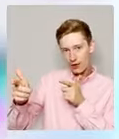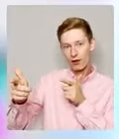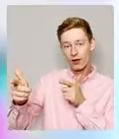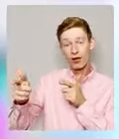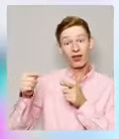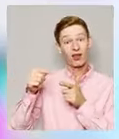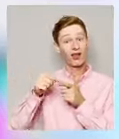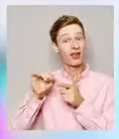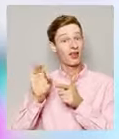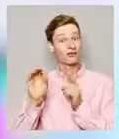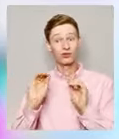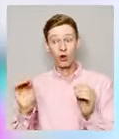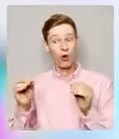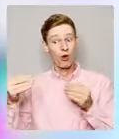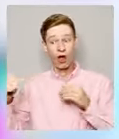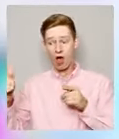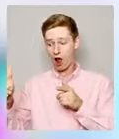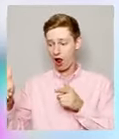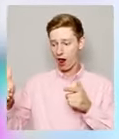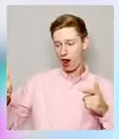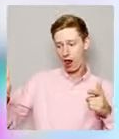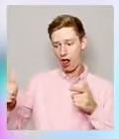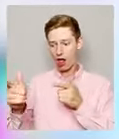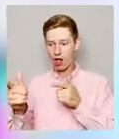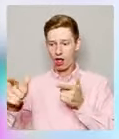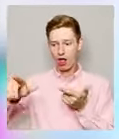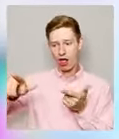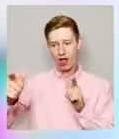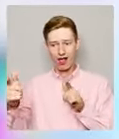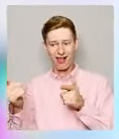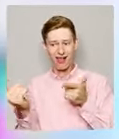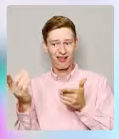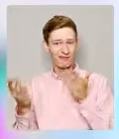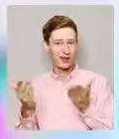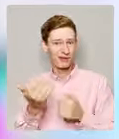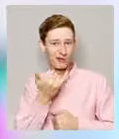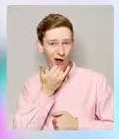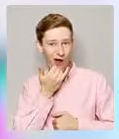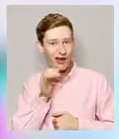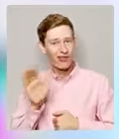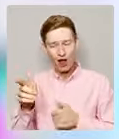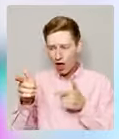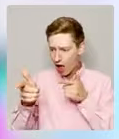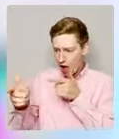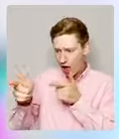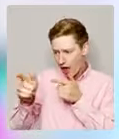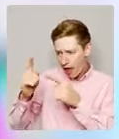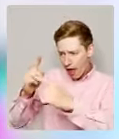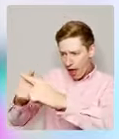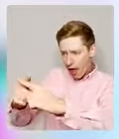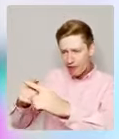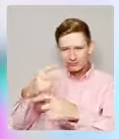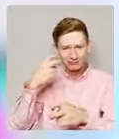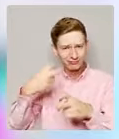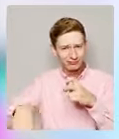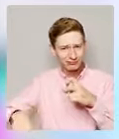Now, without generosity on their hand transforms, if their hands are in the wrong position or orientation for the gun, their aim could be very tricky